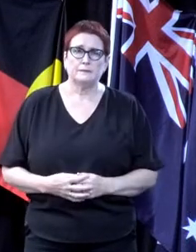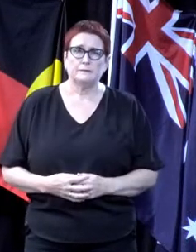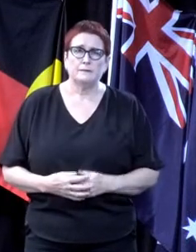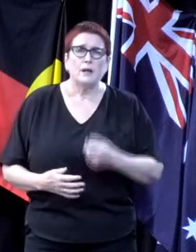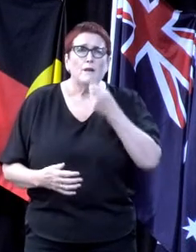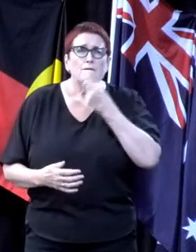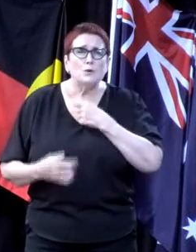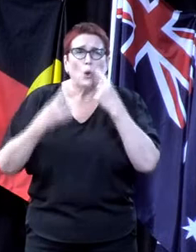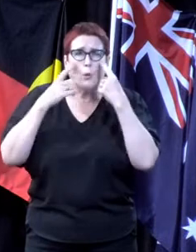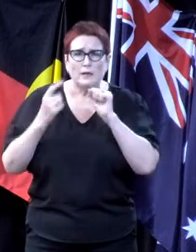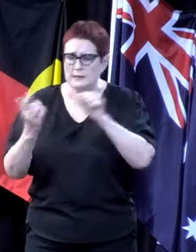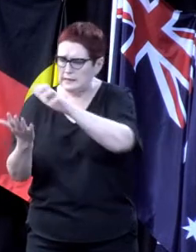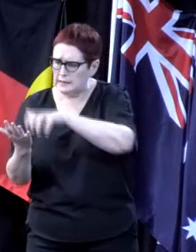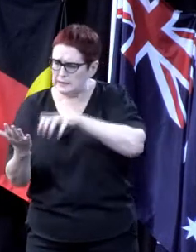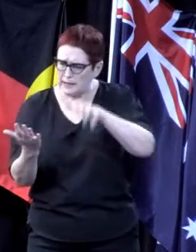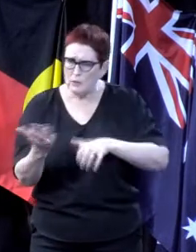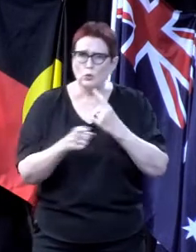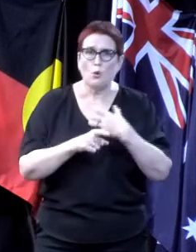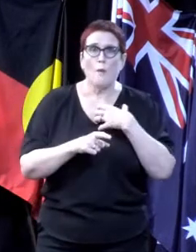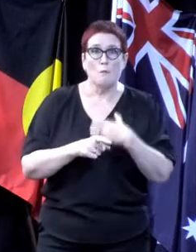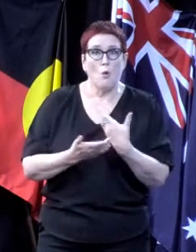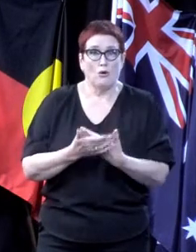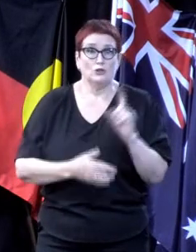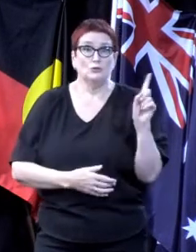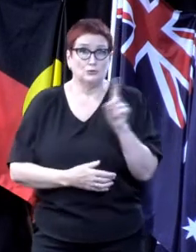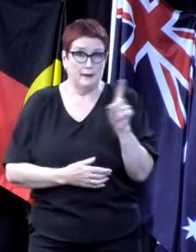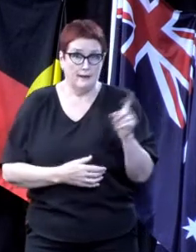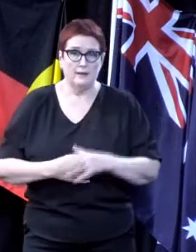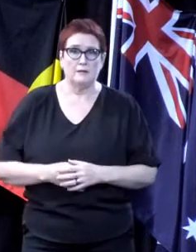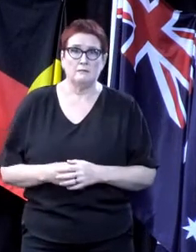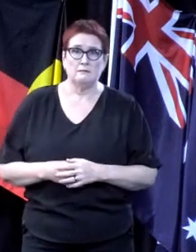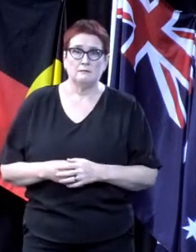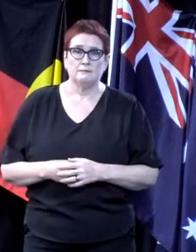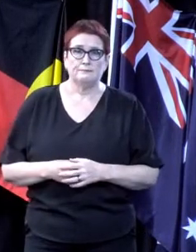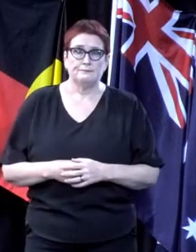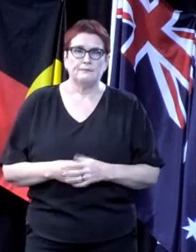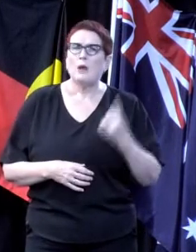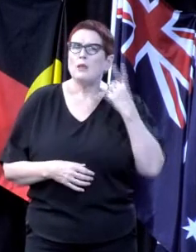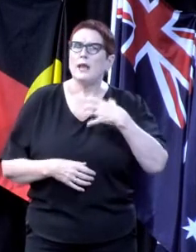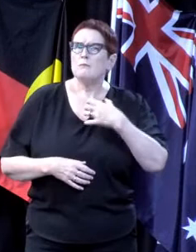of witnesses address this today, their roles. And Ms. Dunstone can give her insights, also,